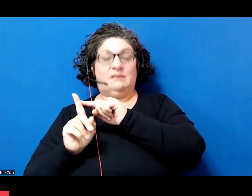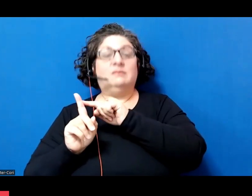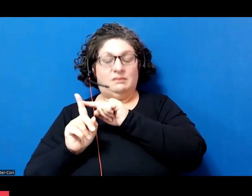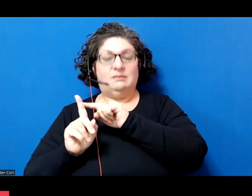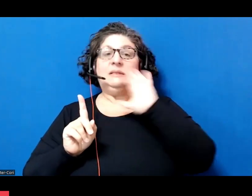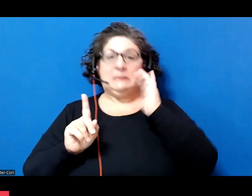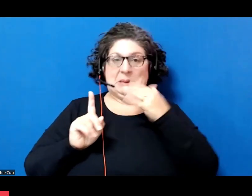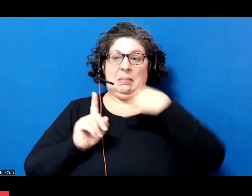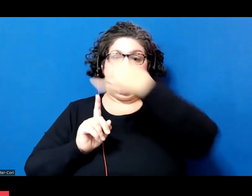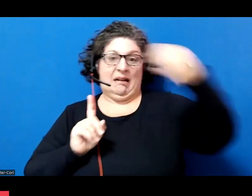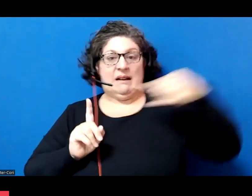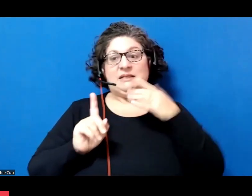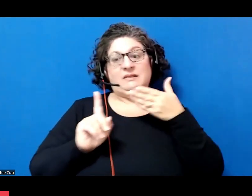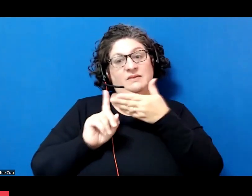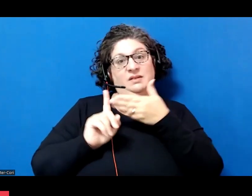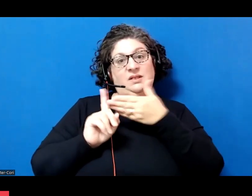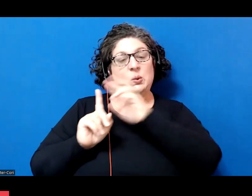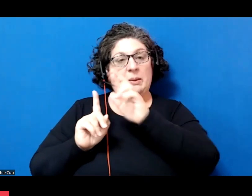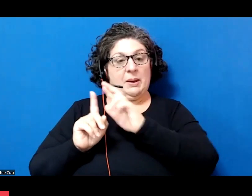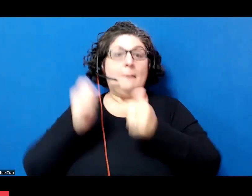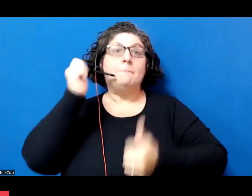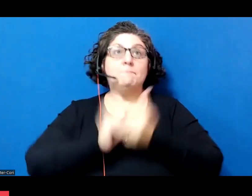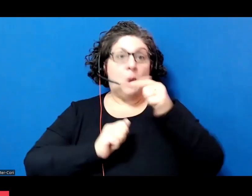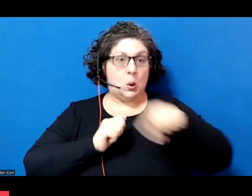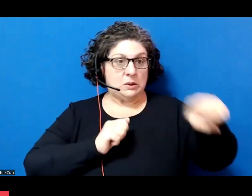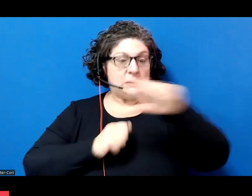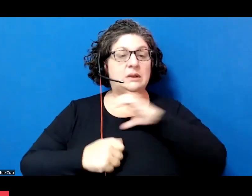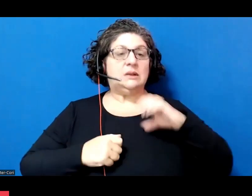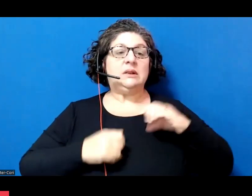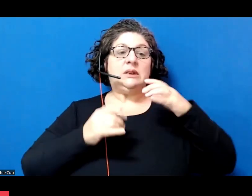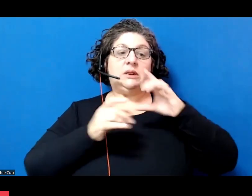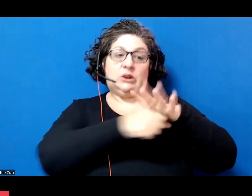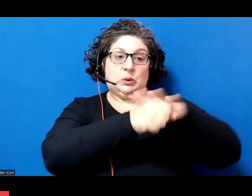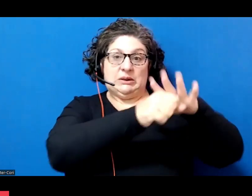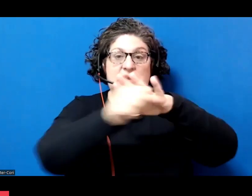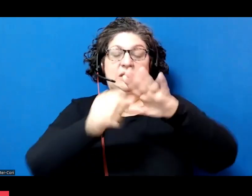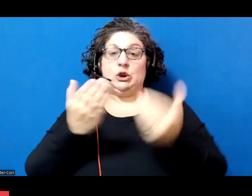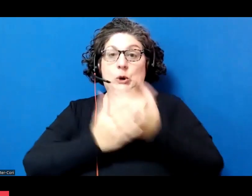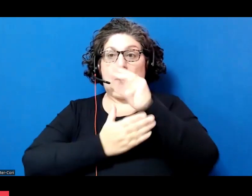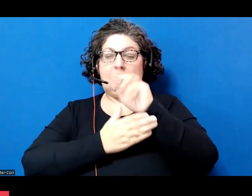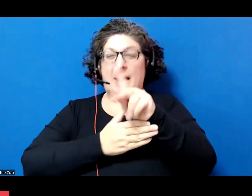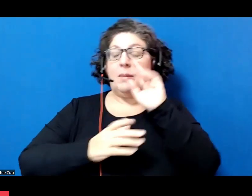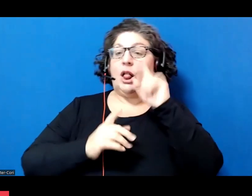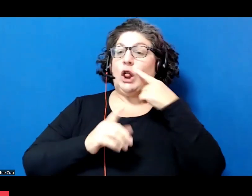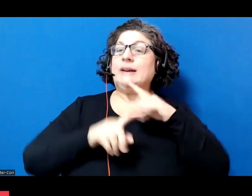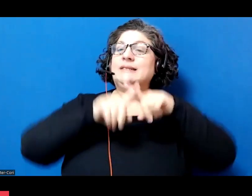The vast majority of the Congressional districts created by the new map were considered reliably Republican.